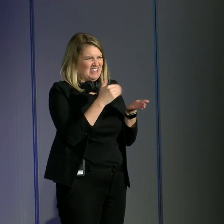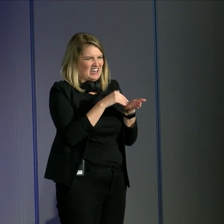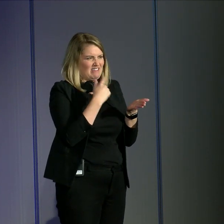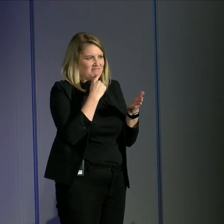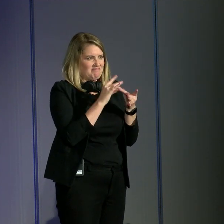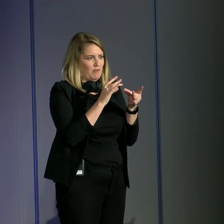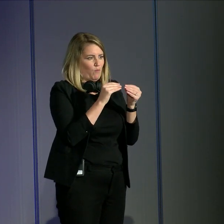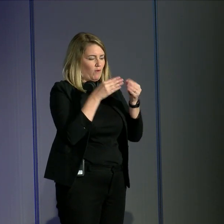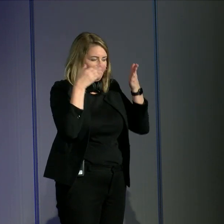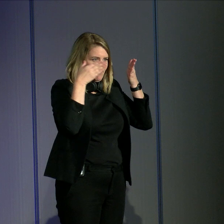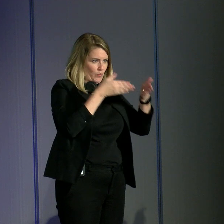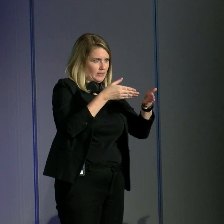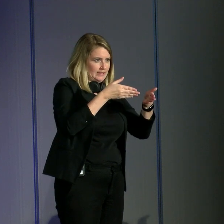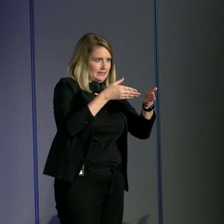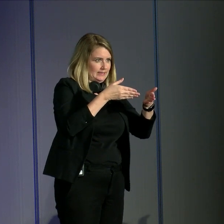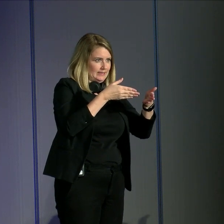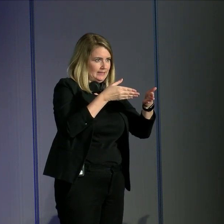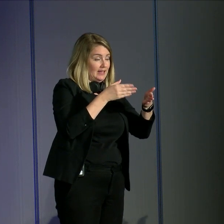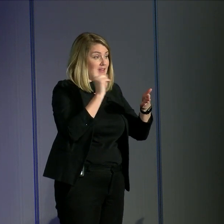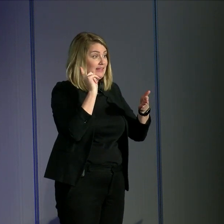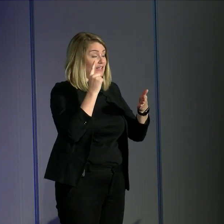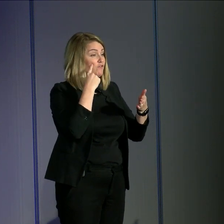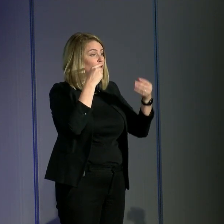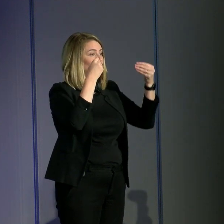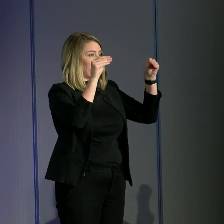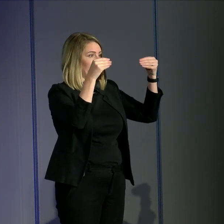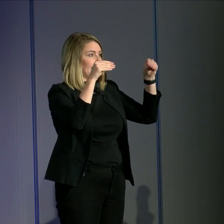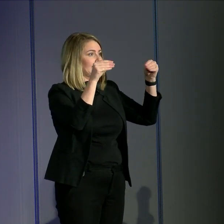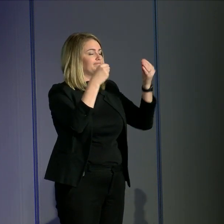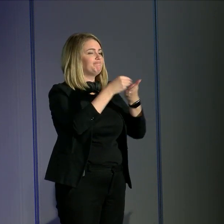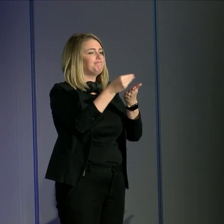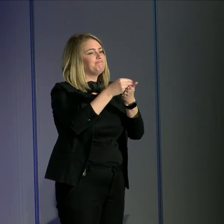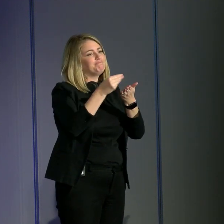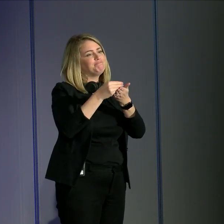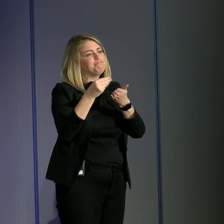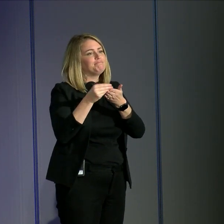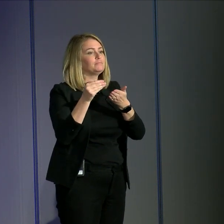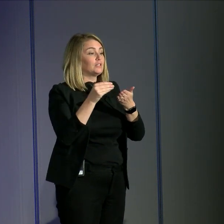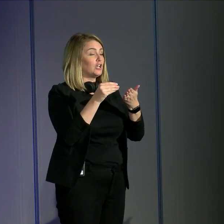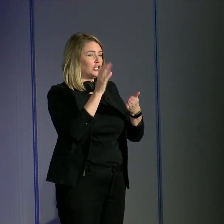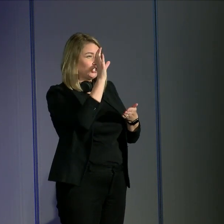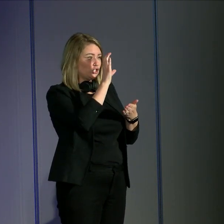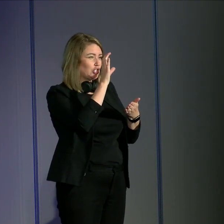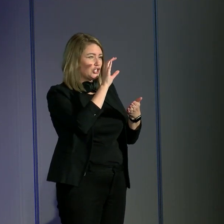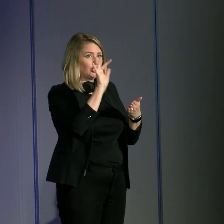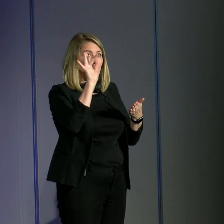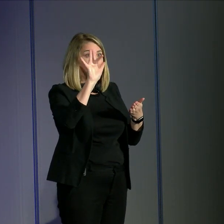So we have for instance, the shopping site. So we have our search and add to cart process which is going to be key for us.